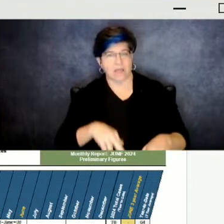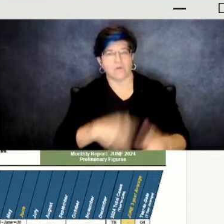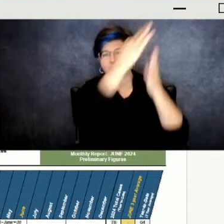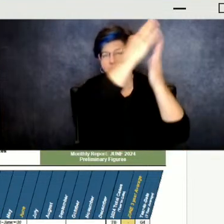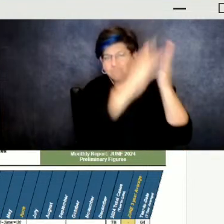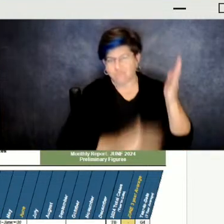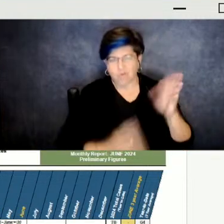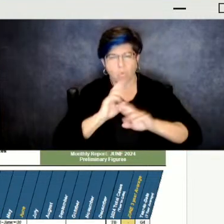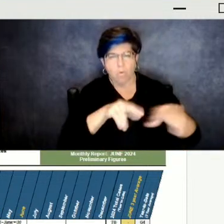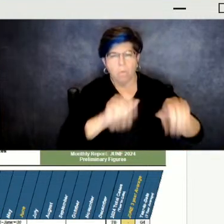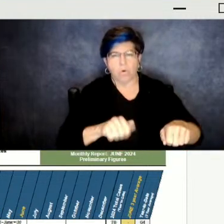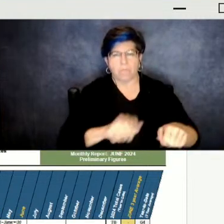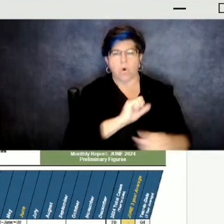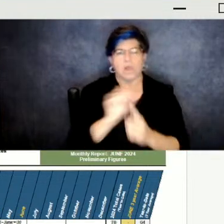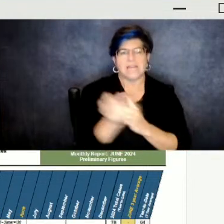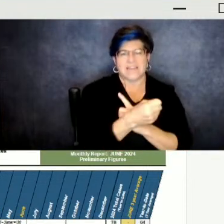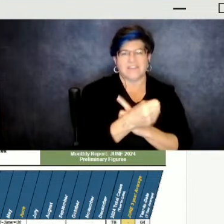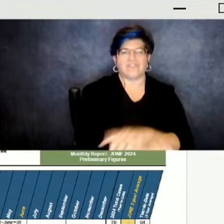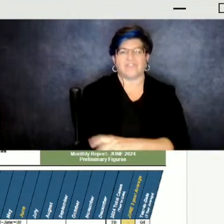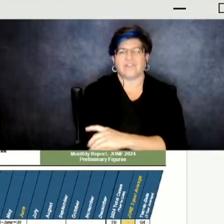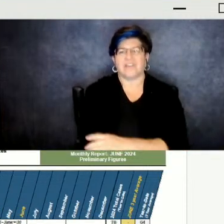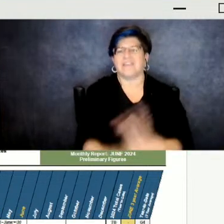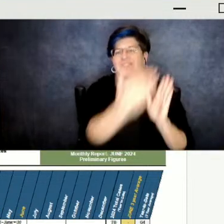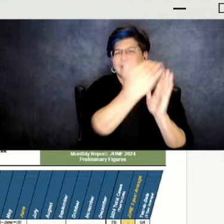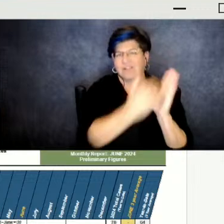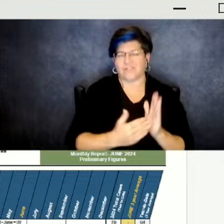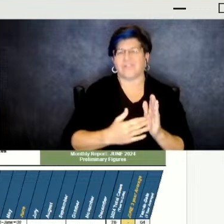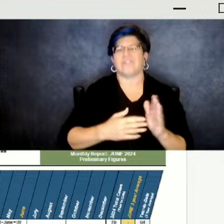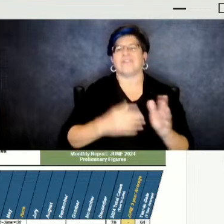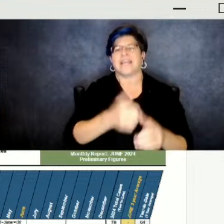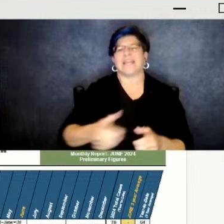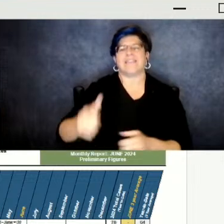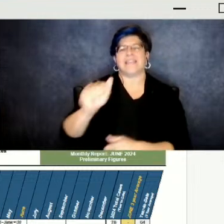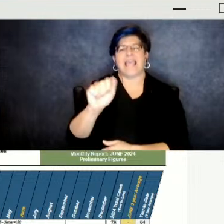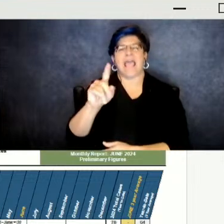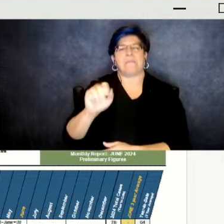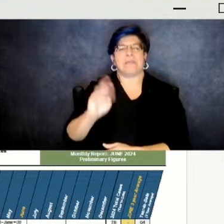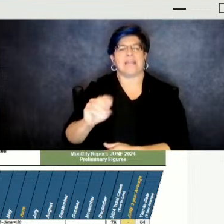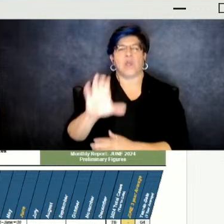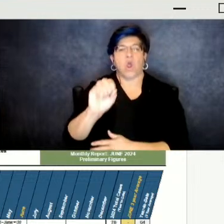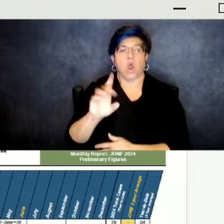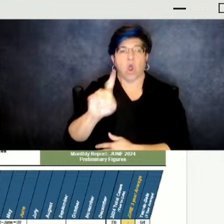WE RESPOND TO COMMUNICABLE DISEASES. WE HAVE A LONG LIST OF